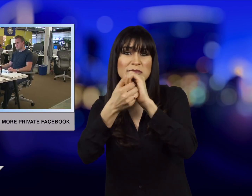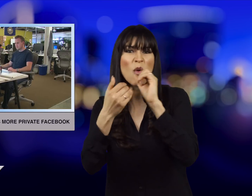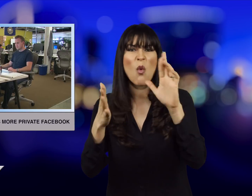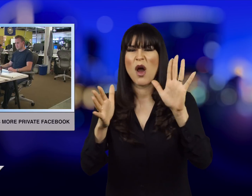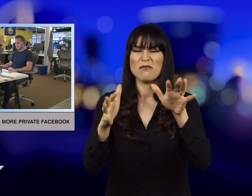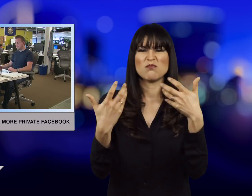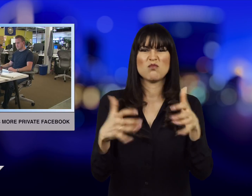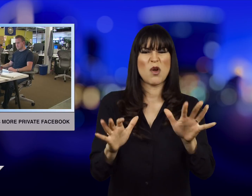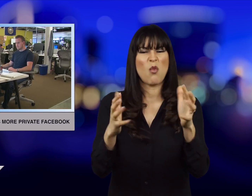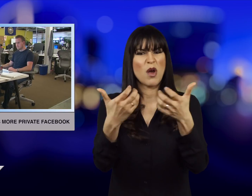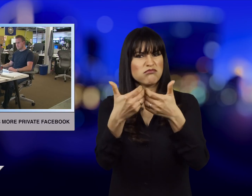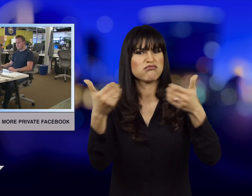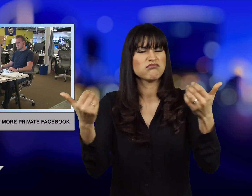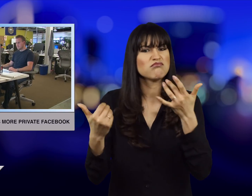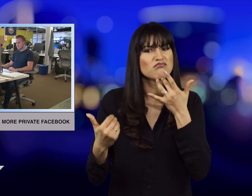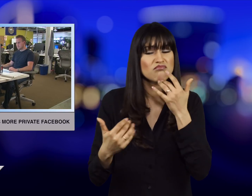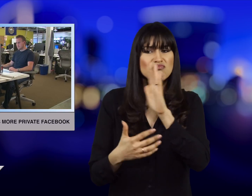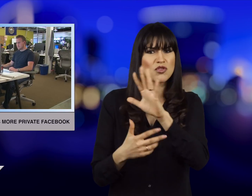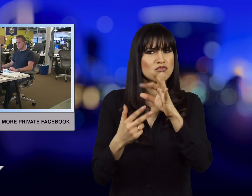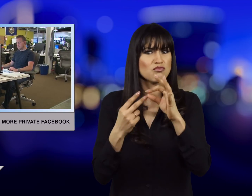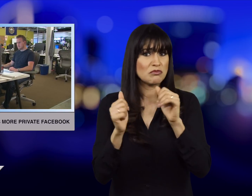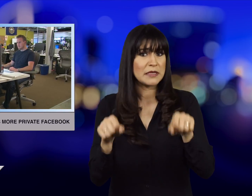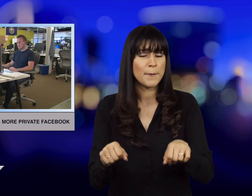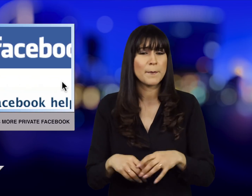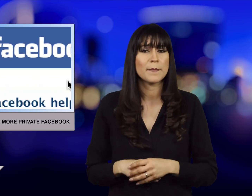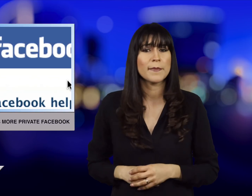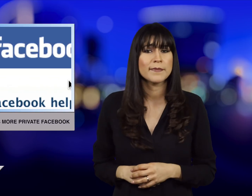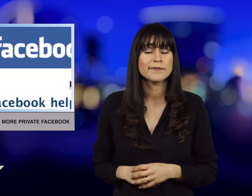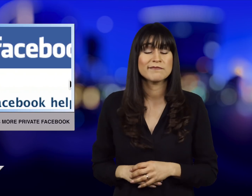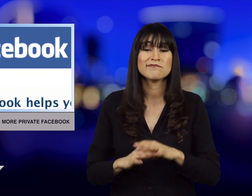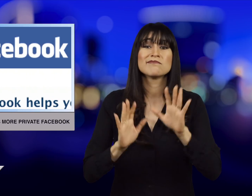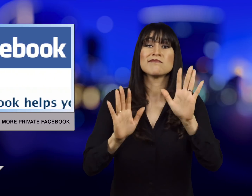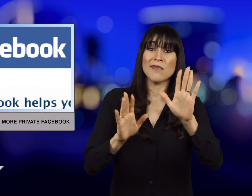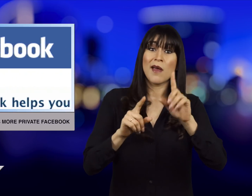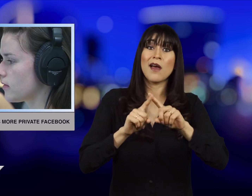accounts separate after the services are integrated if they wish.